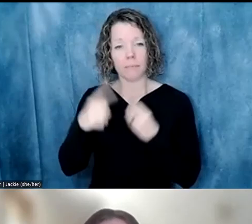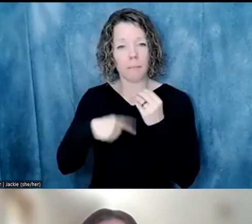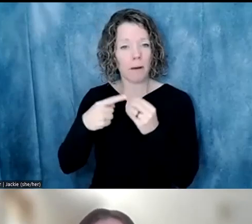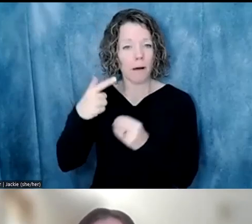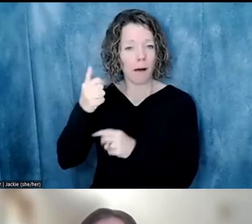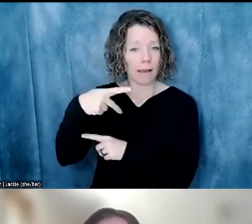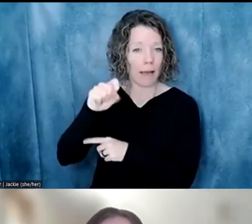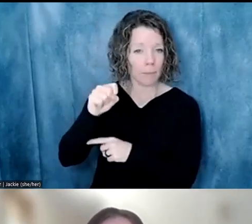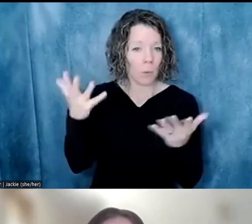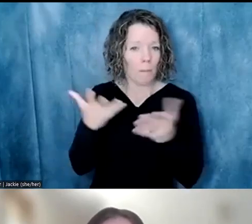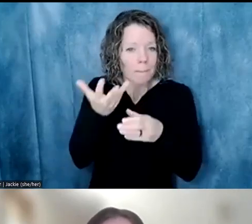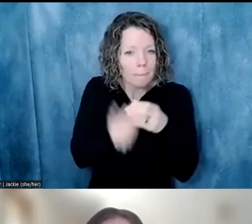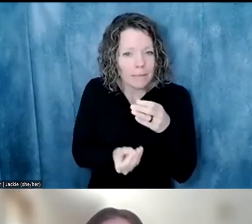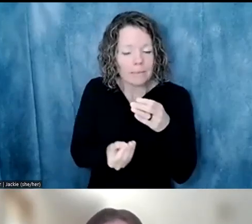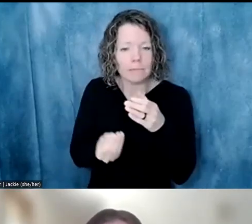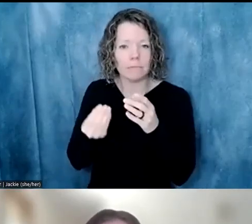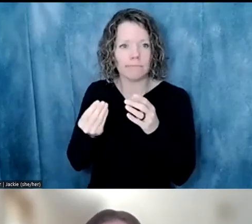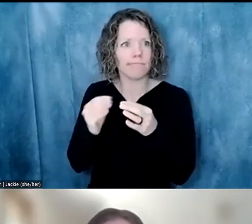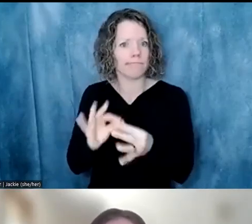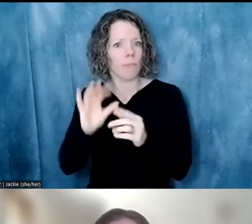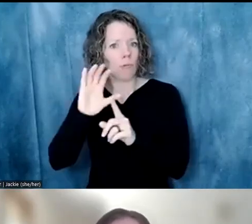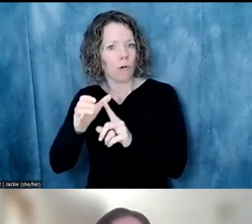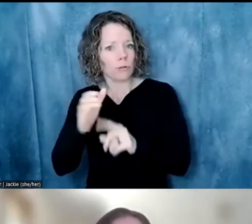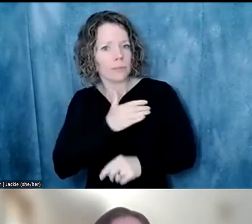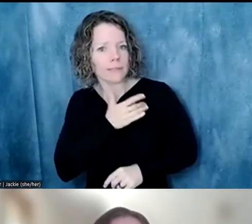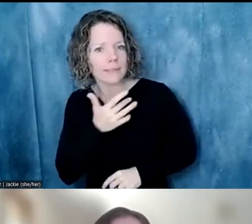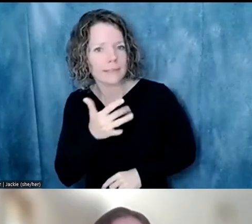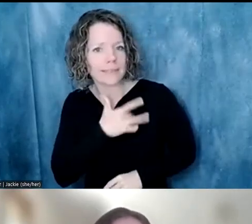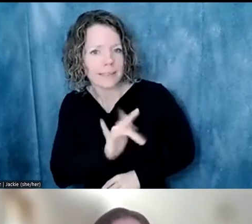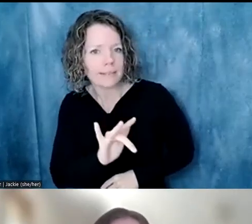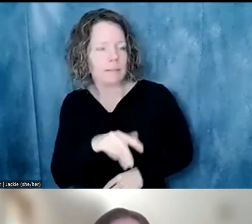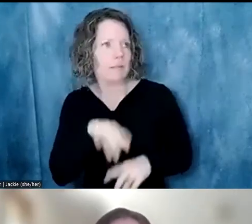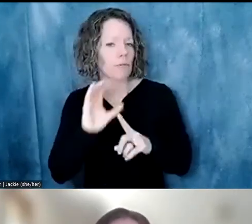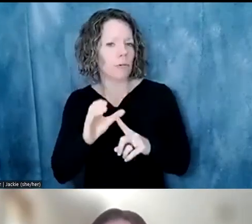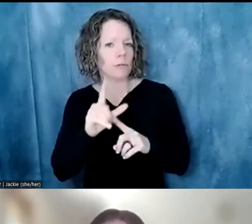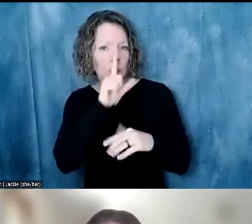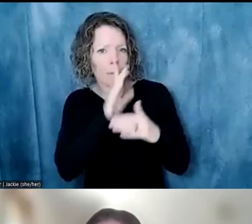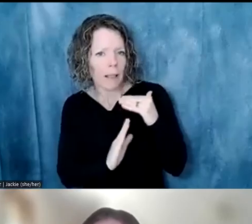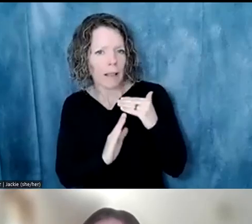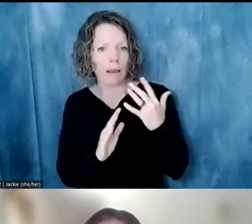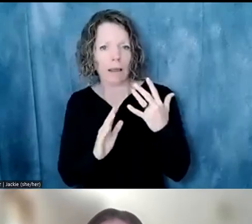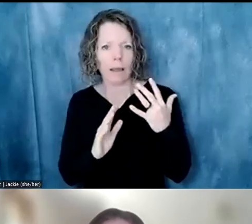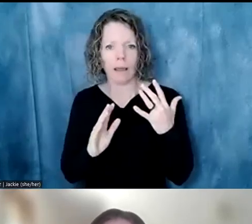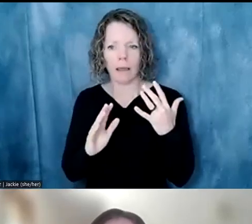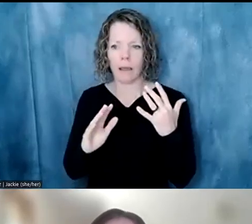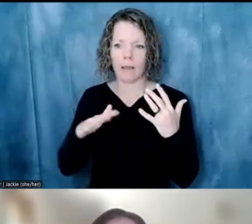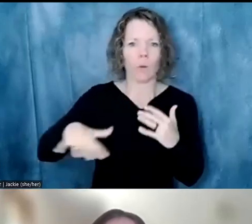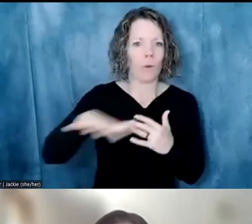sensitivity and humility when it comes to mental health spaces in particular,